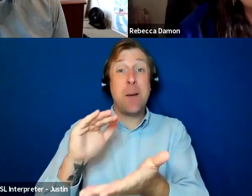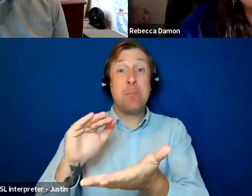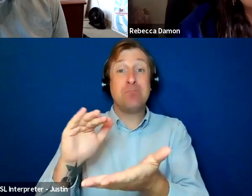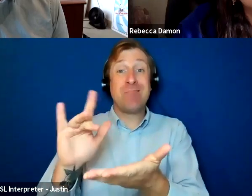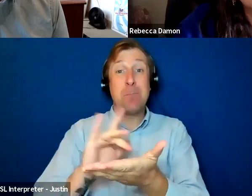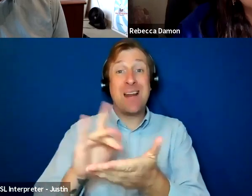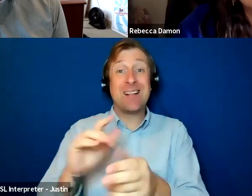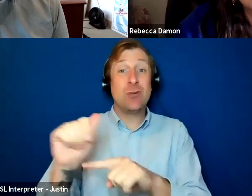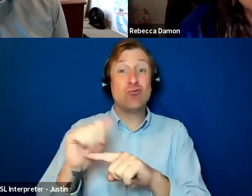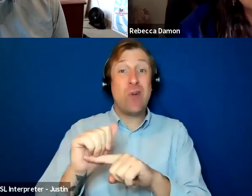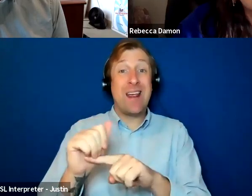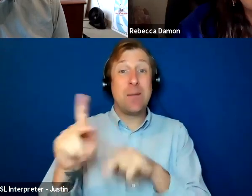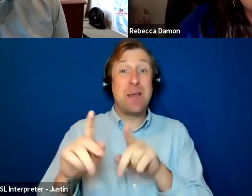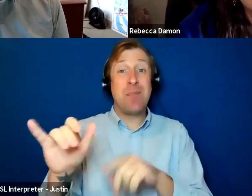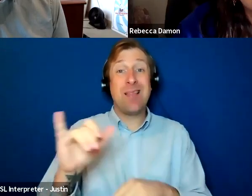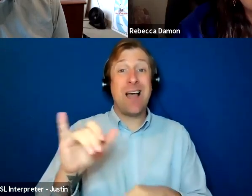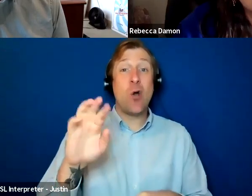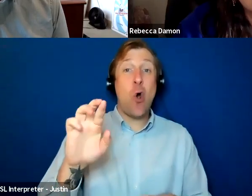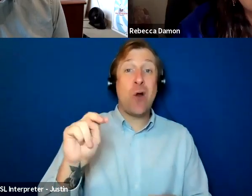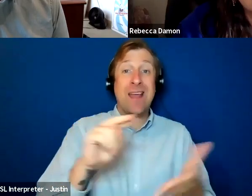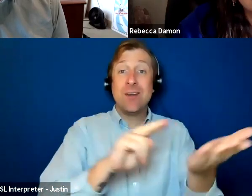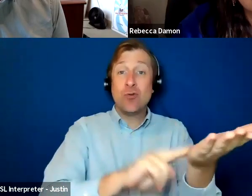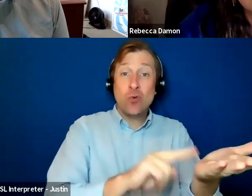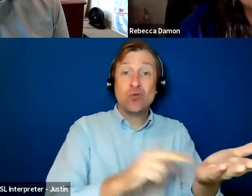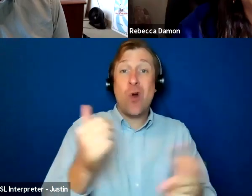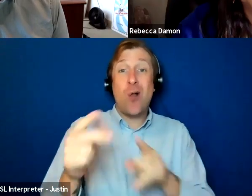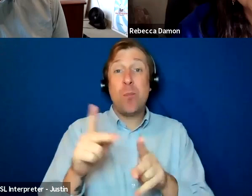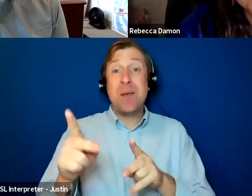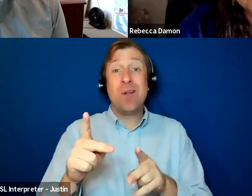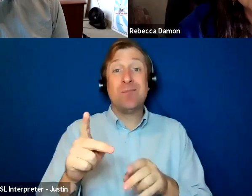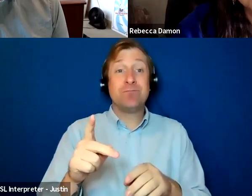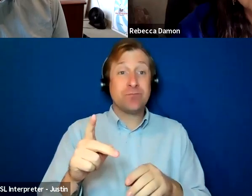such as an RN or others who are able to do that within the scope of a licensure,